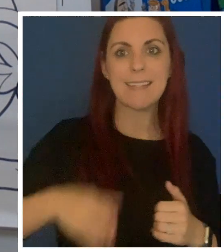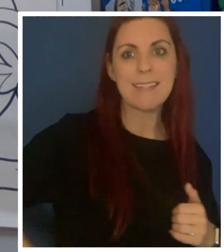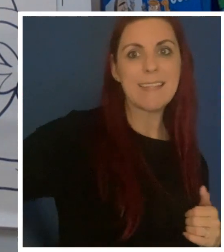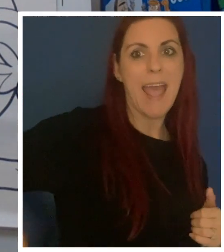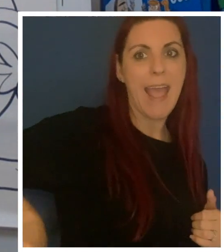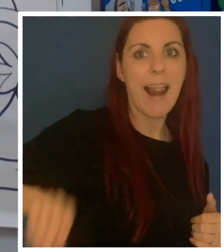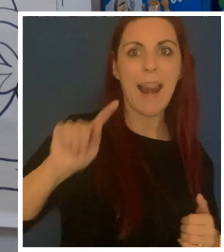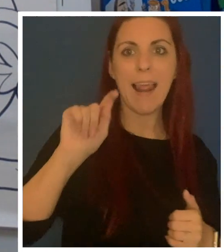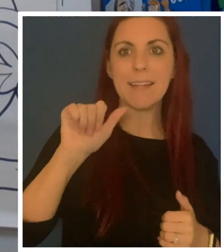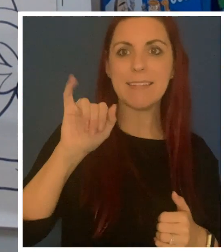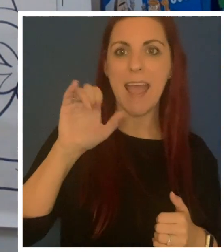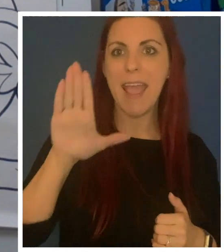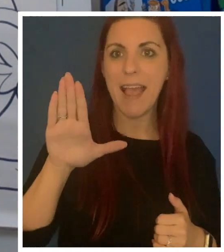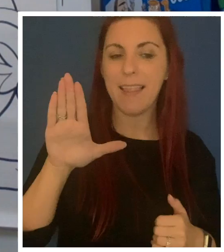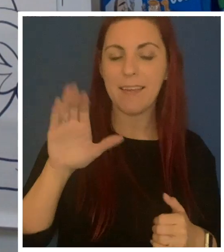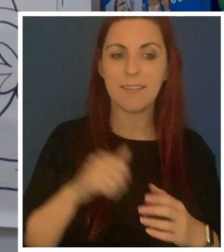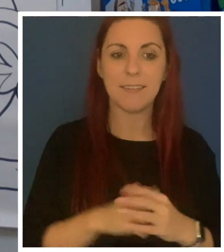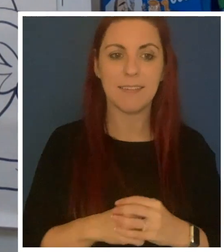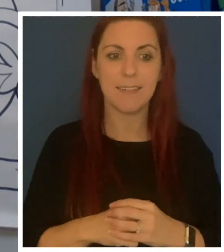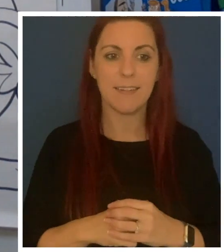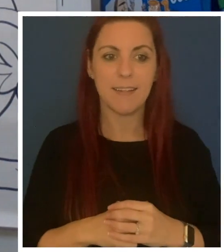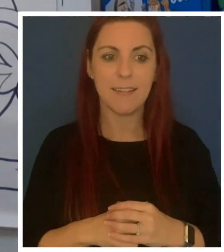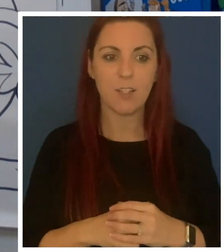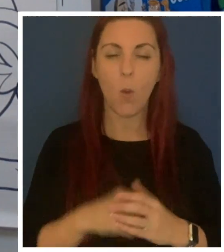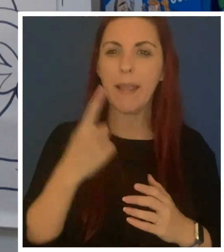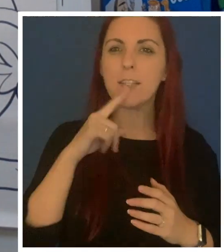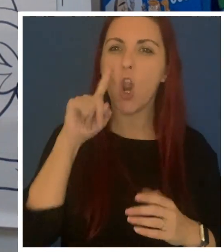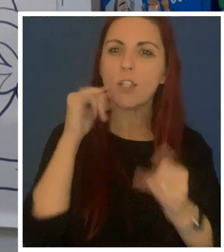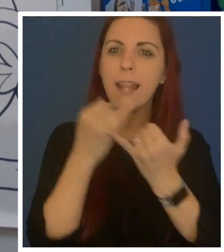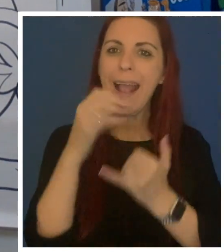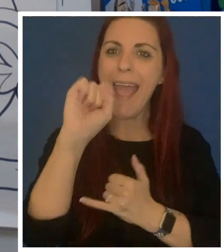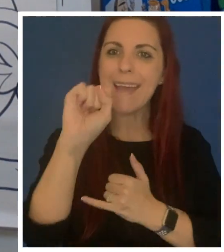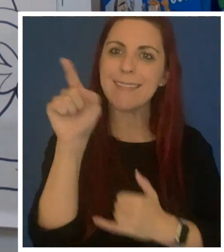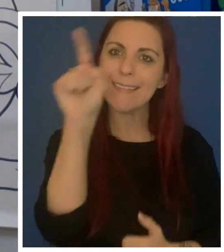So, all monsters have tails, this guy has a little S shaped tail with a little brush